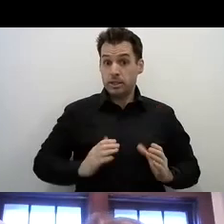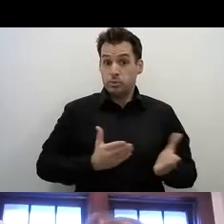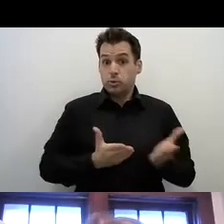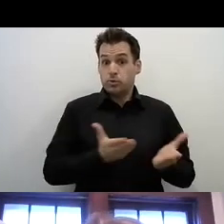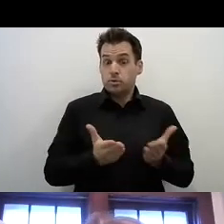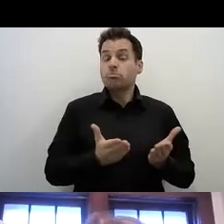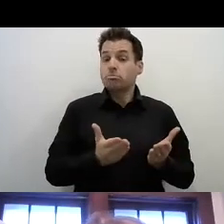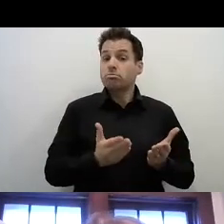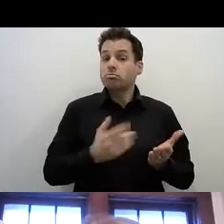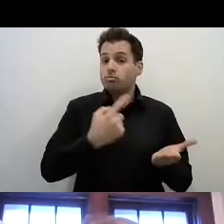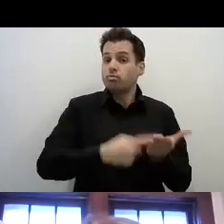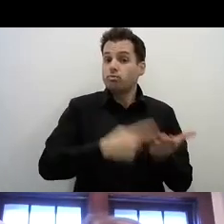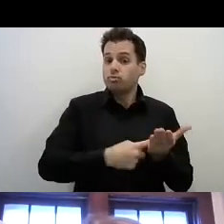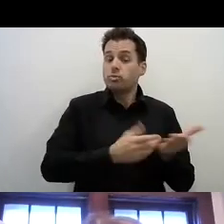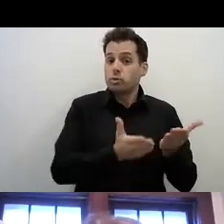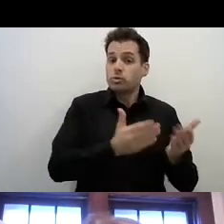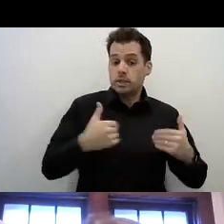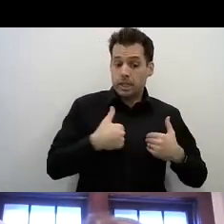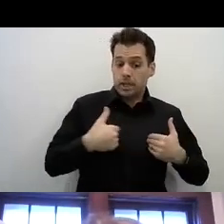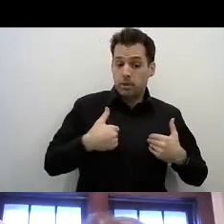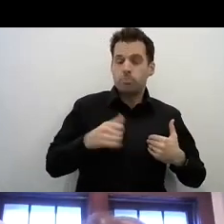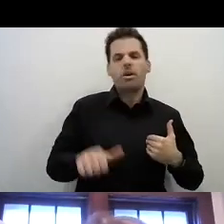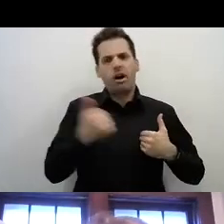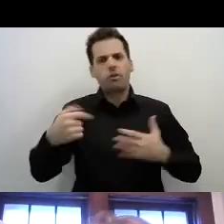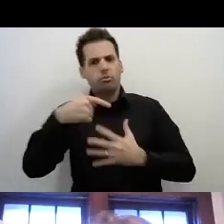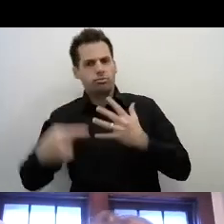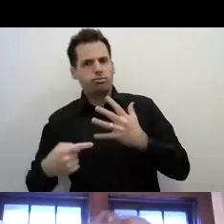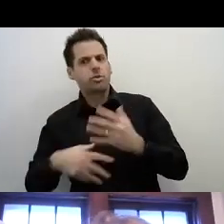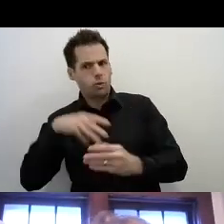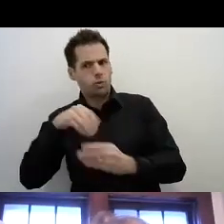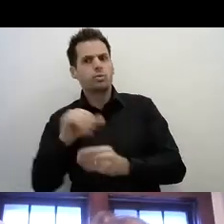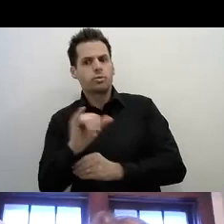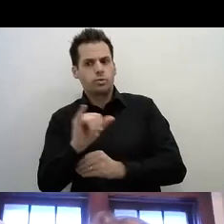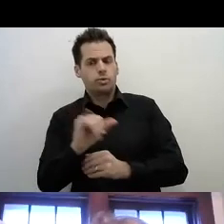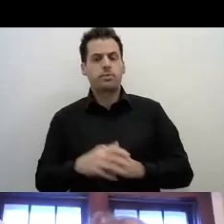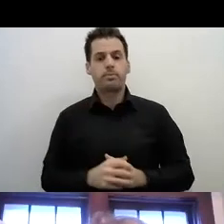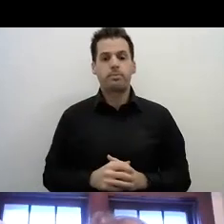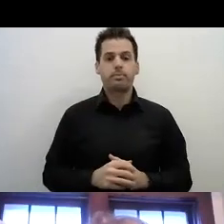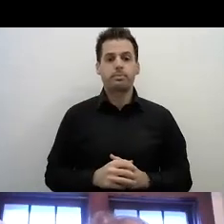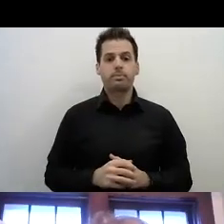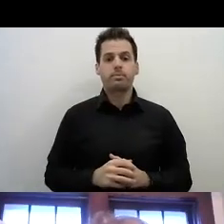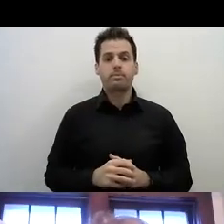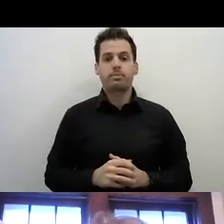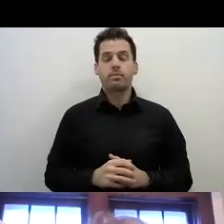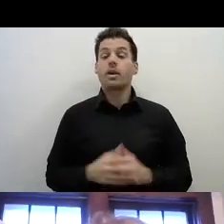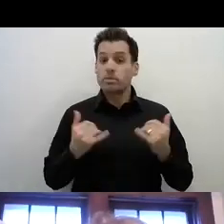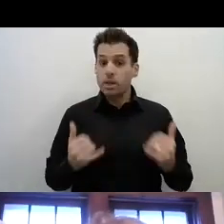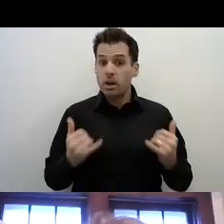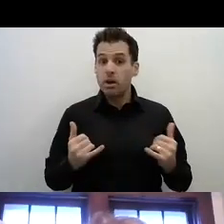animals and it touches on on many other subjects as well we now have uh online training portal that